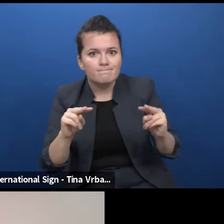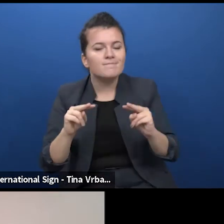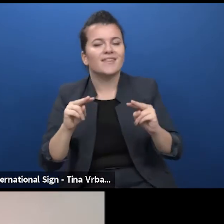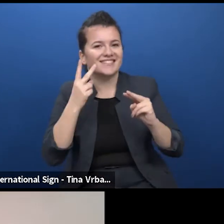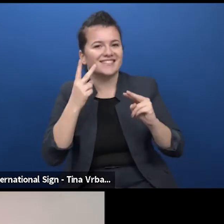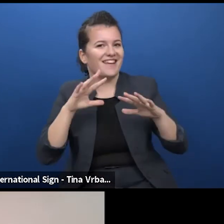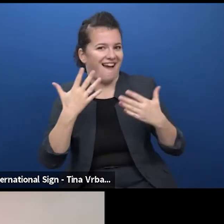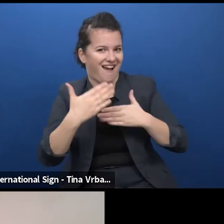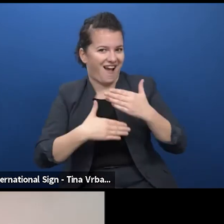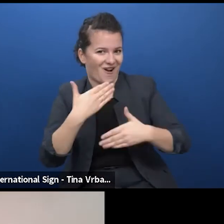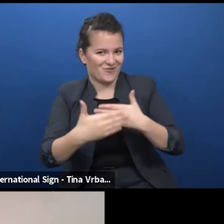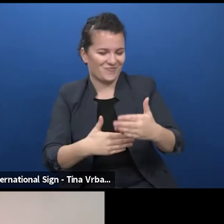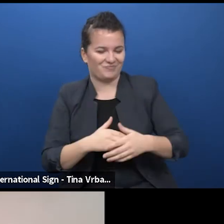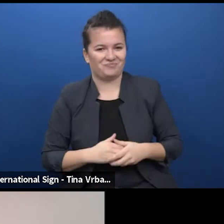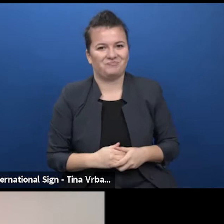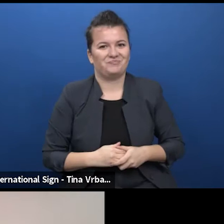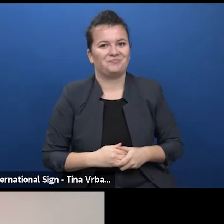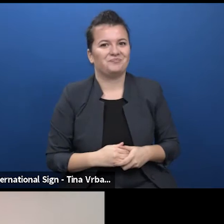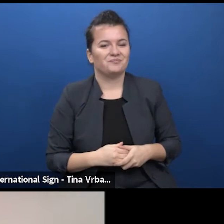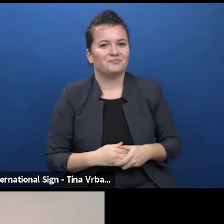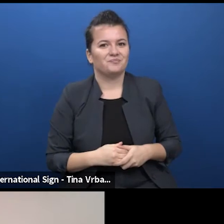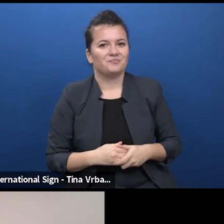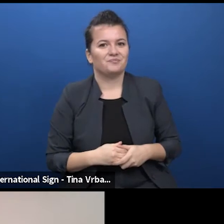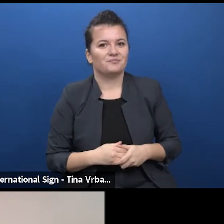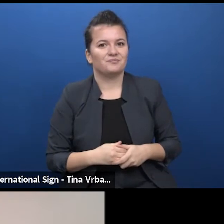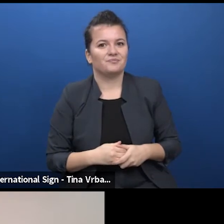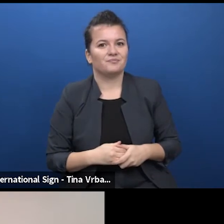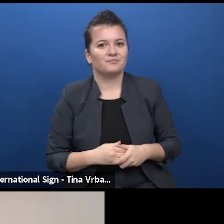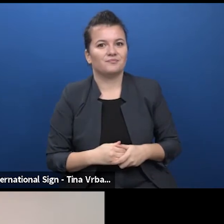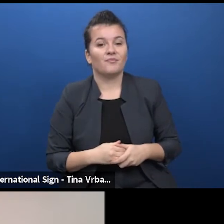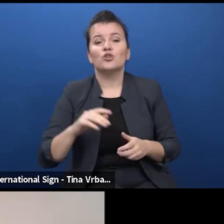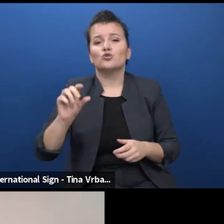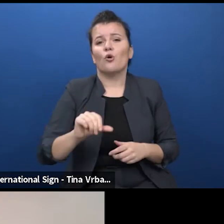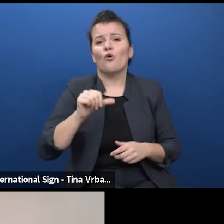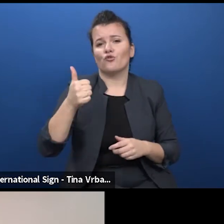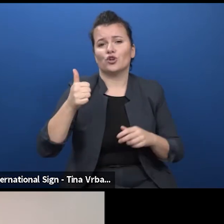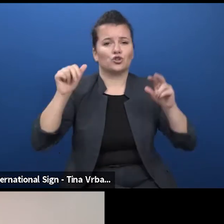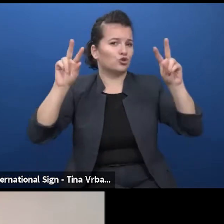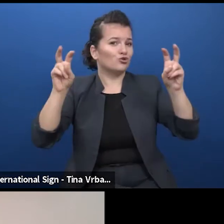theatre landscape.This will take place during the first part of the morning, the second part